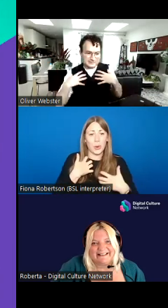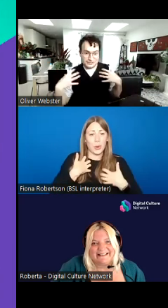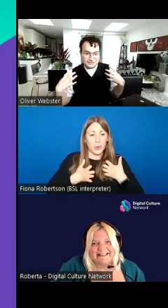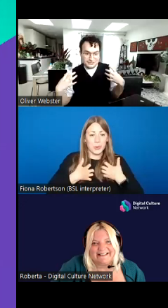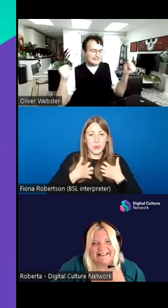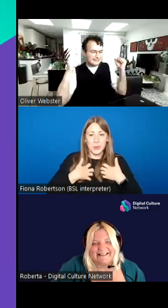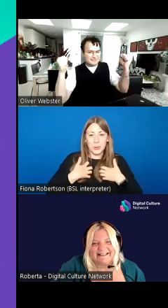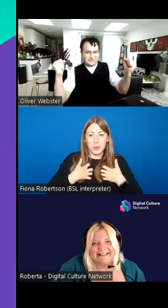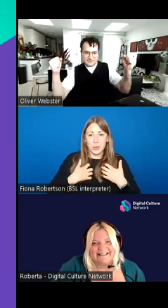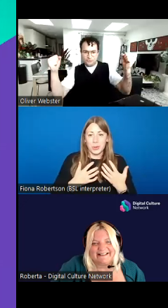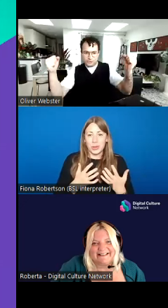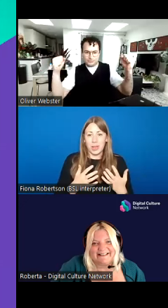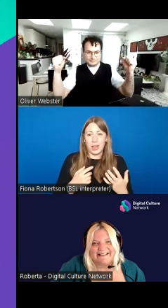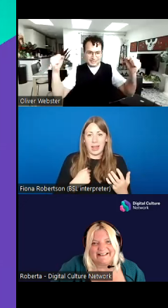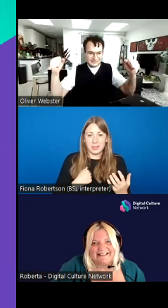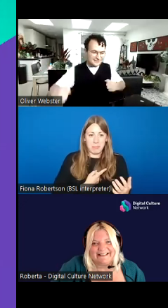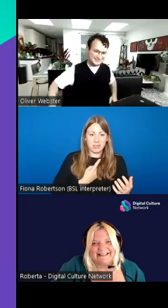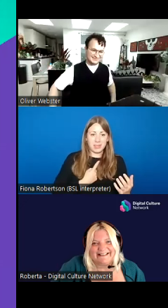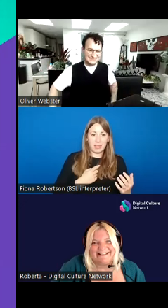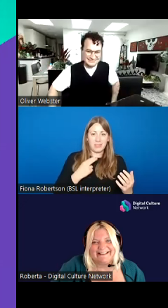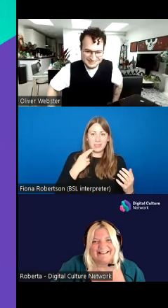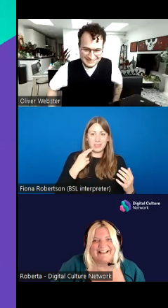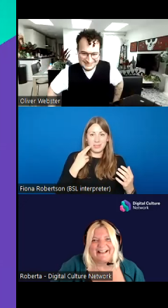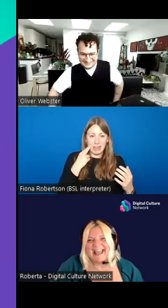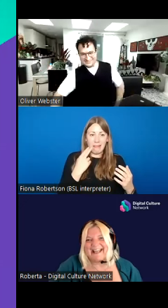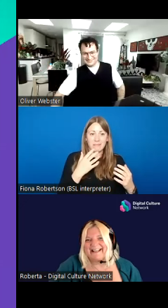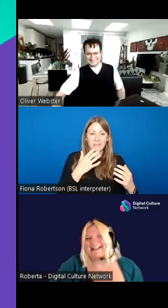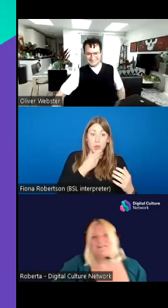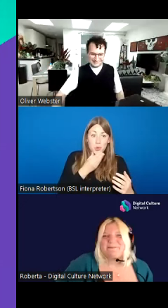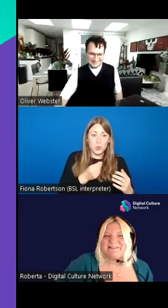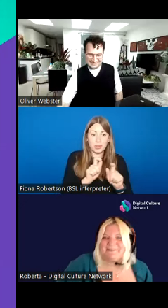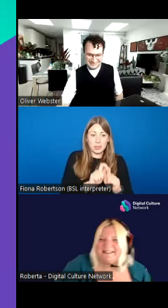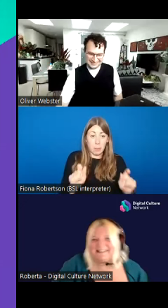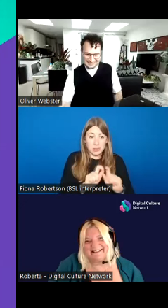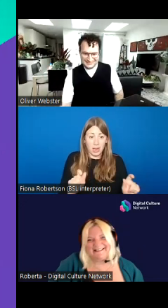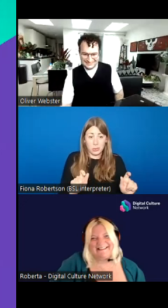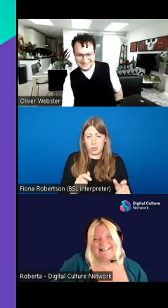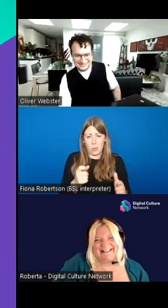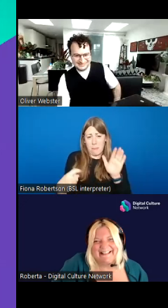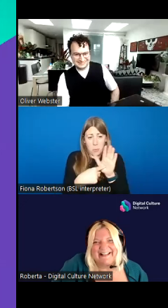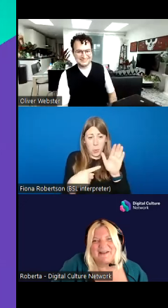As a user, I love it when there's more people subtitling. Yay for subtitling.